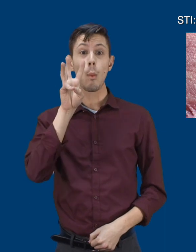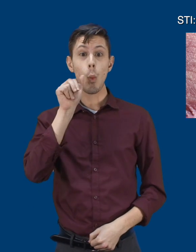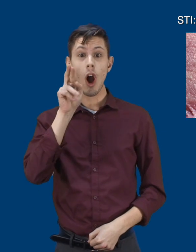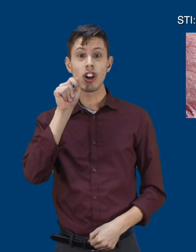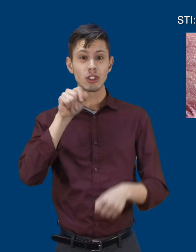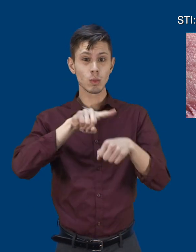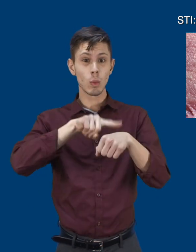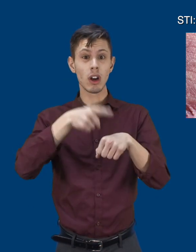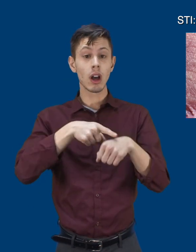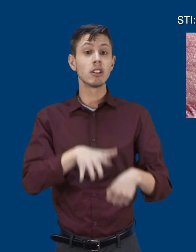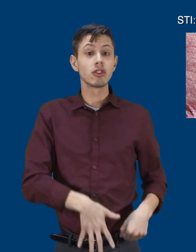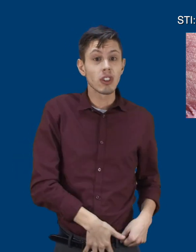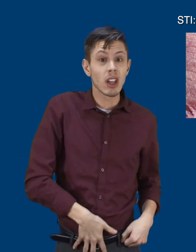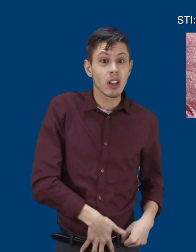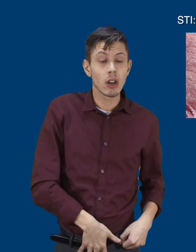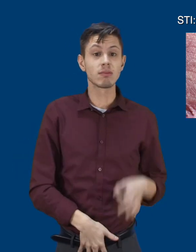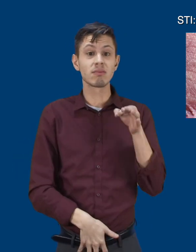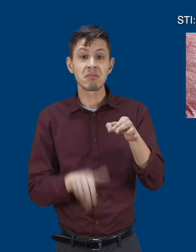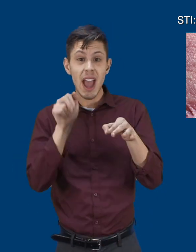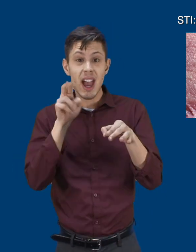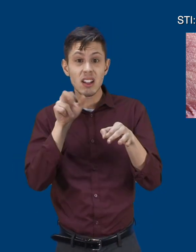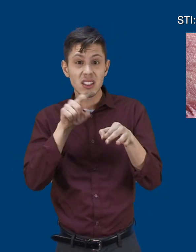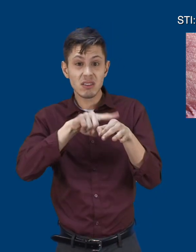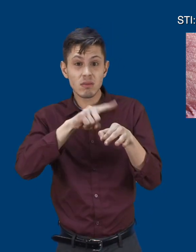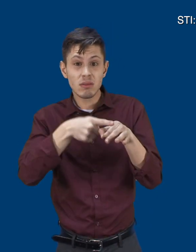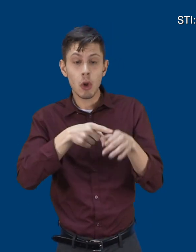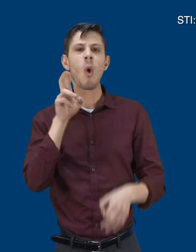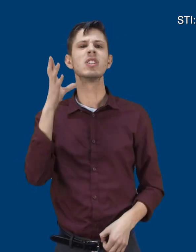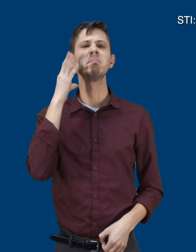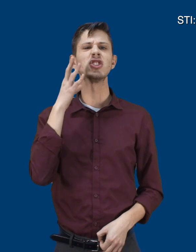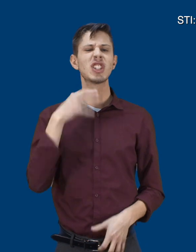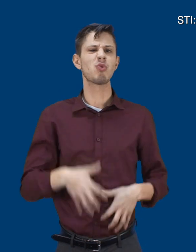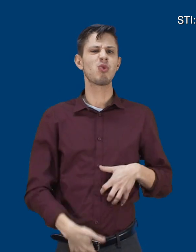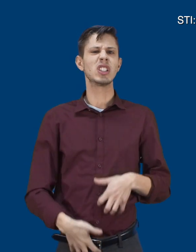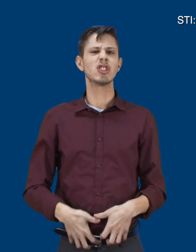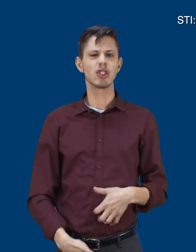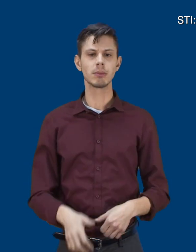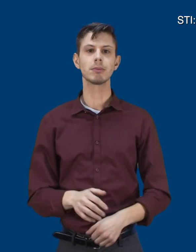or warts on genitals and anus. People may experience vagina, penis, or anus becoming itchy.